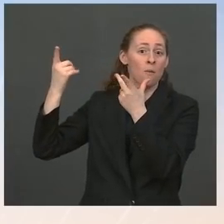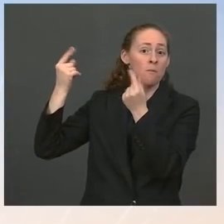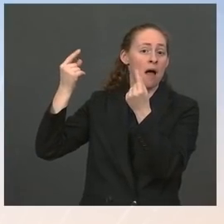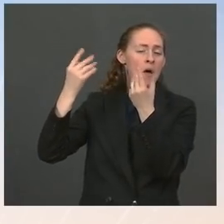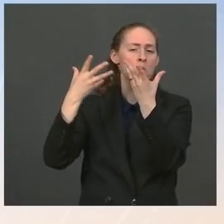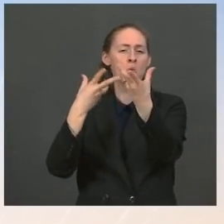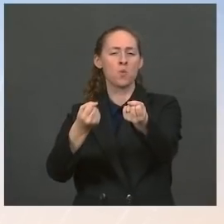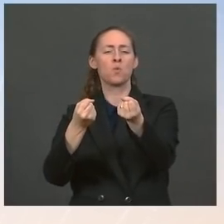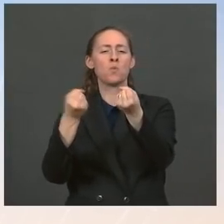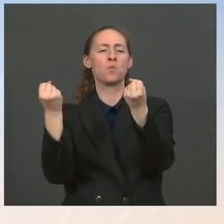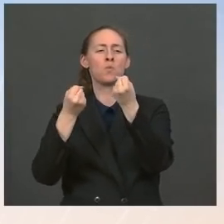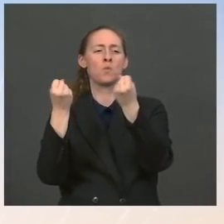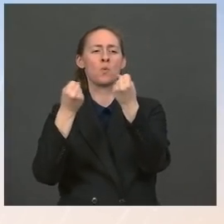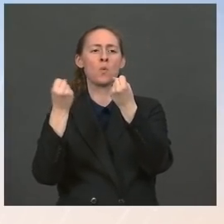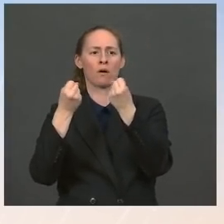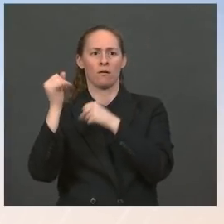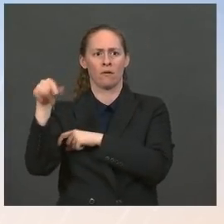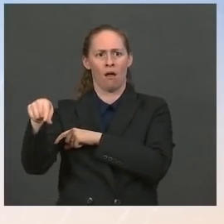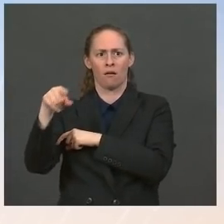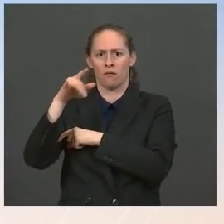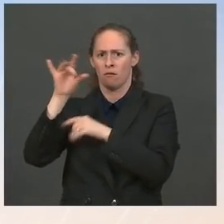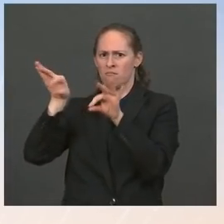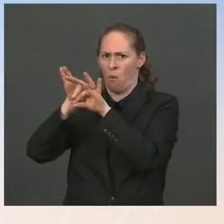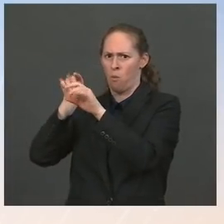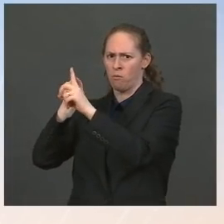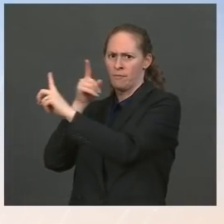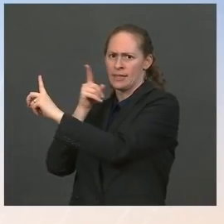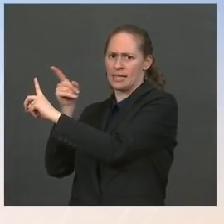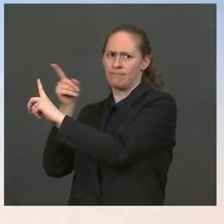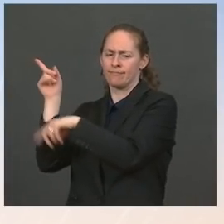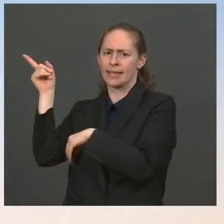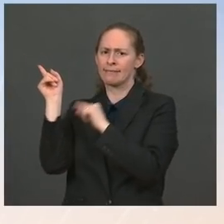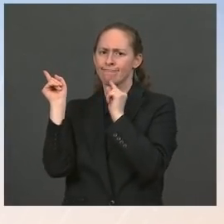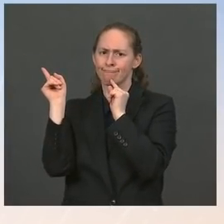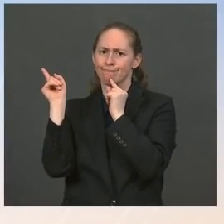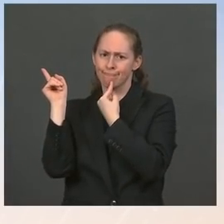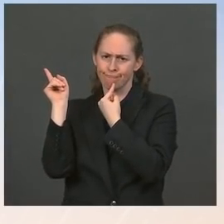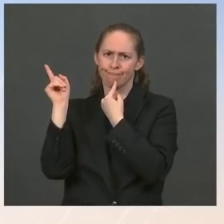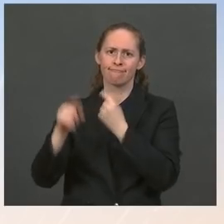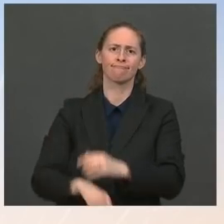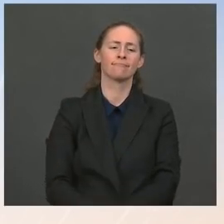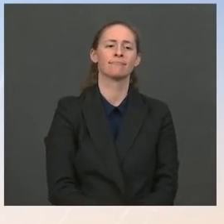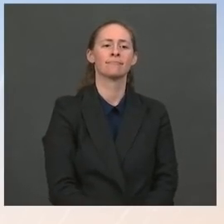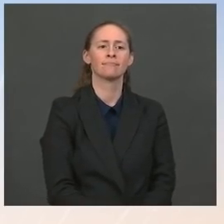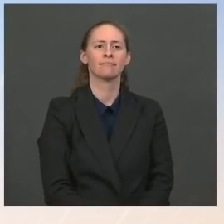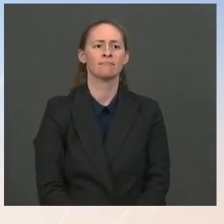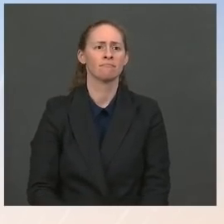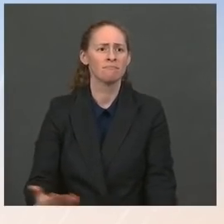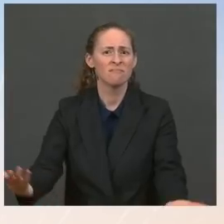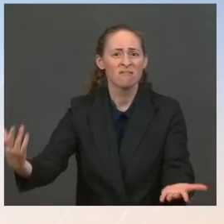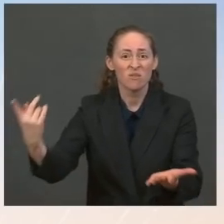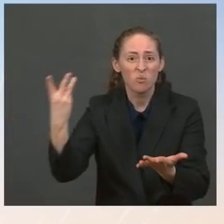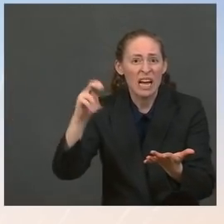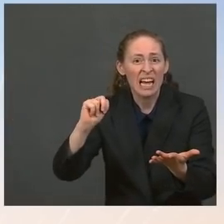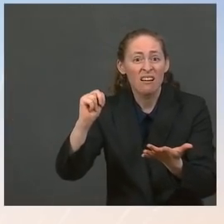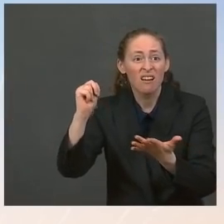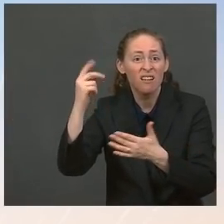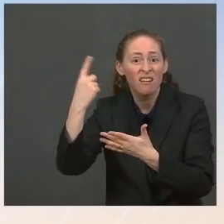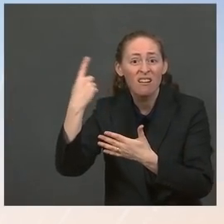this is incredibly important to the President and he's taking this very seriously. The Press: And is this a days, weeks, or months -- you know, months thing? Ms. Jean-Pierre: I don't -- I don't have a timeline. I know -- I know this is an important question.